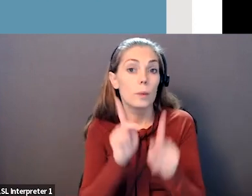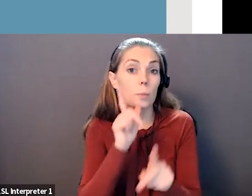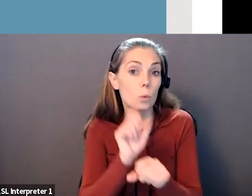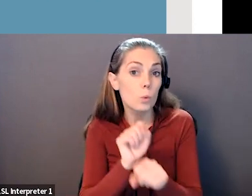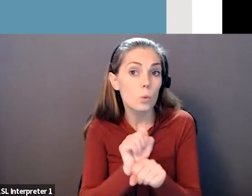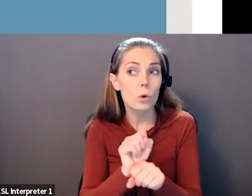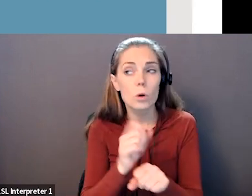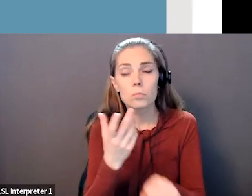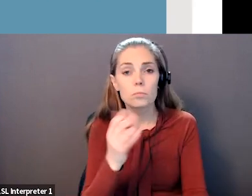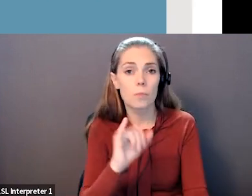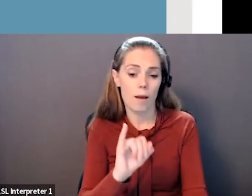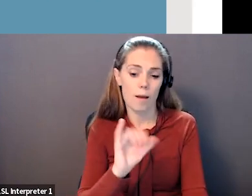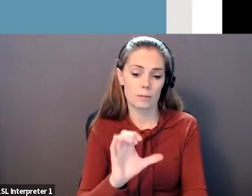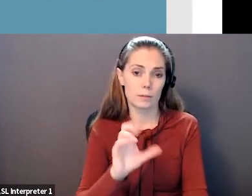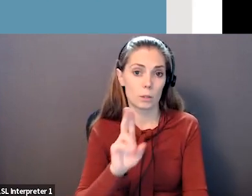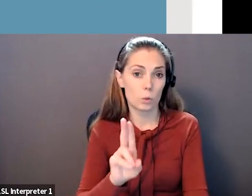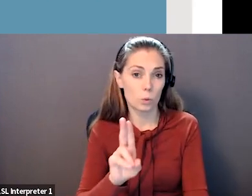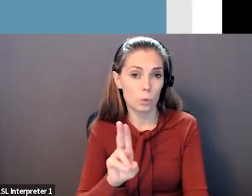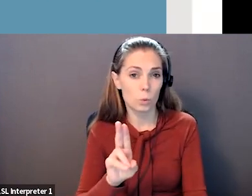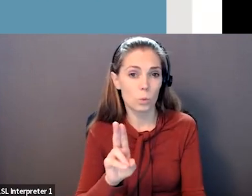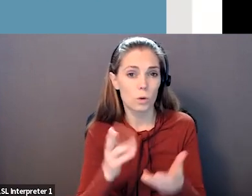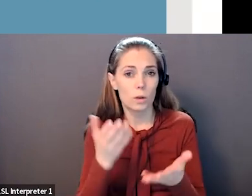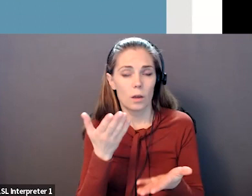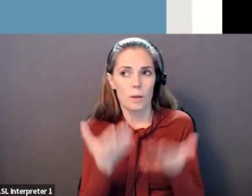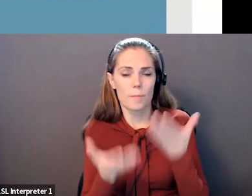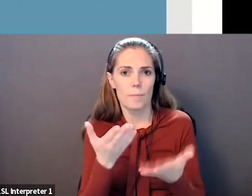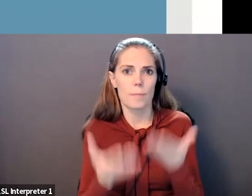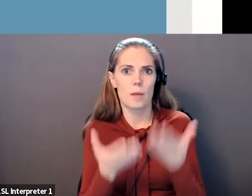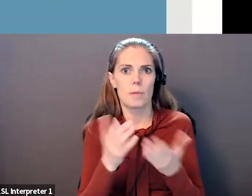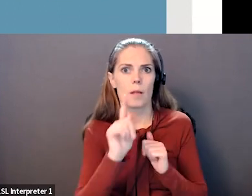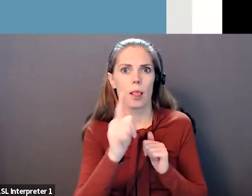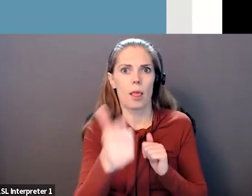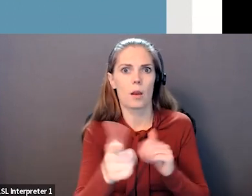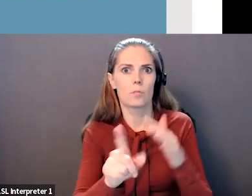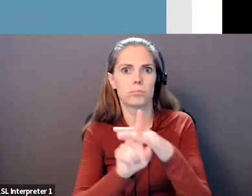been intubated that to you you're leaning more towards PTSD but for those people who have had